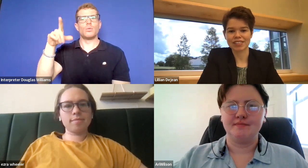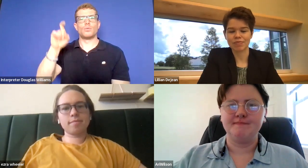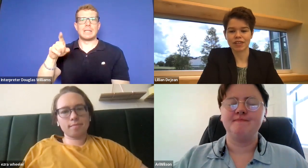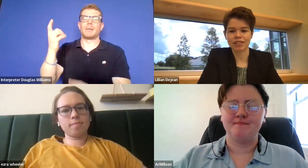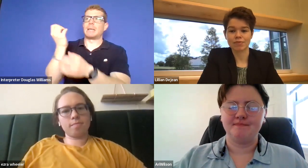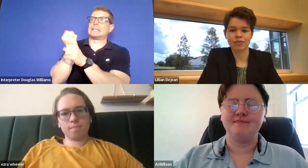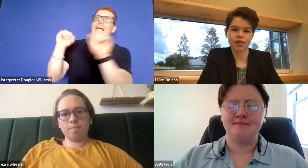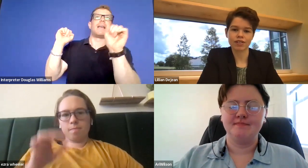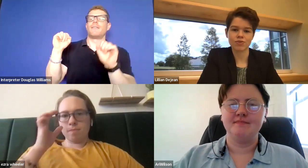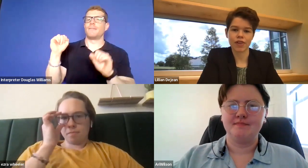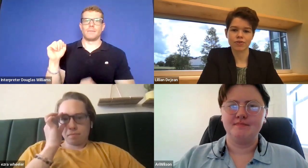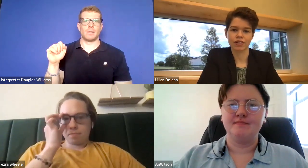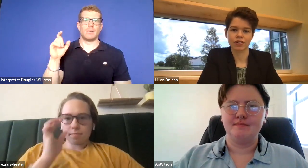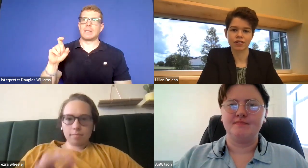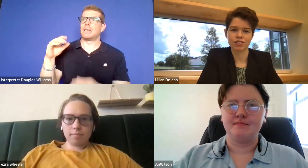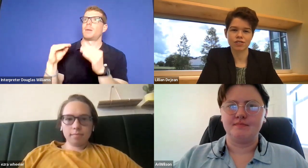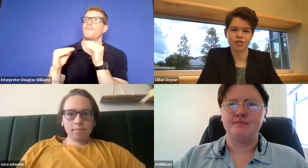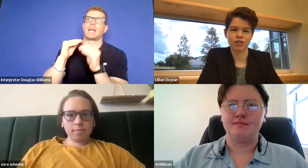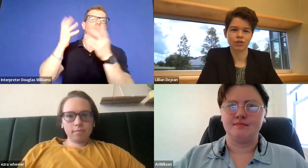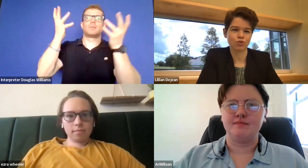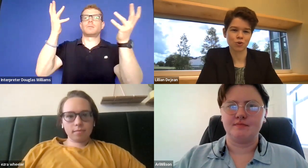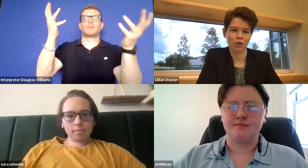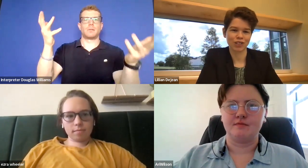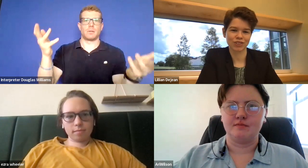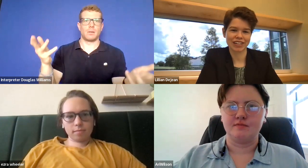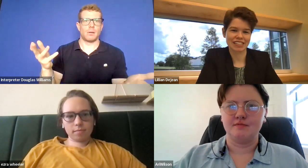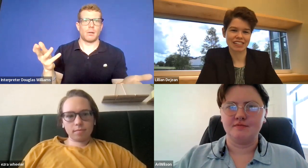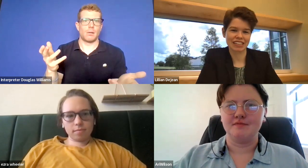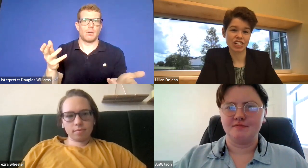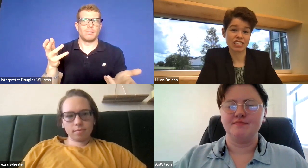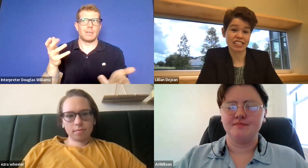It's something to be fixed rather than just unusual part of your identity.